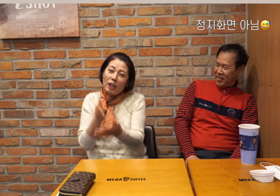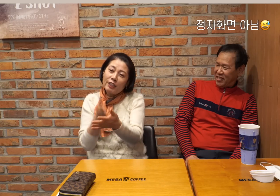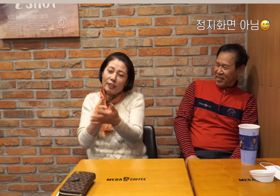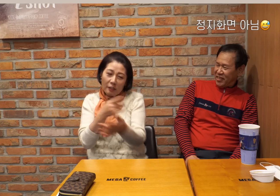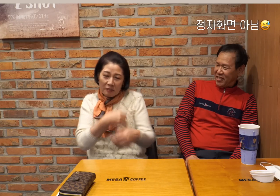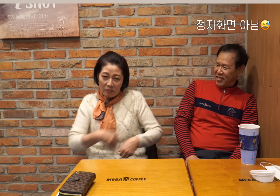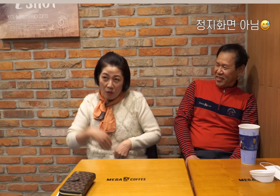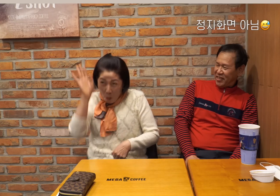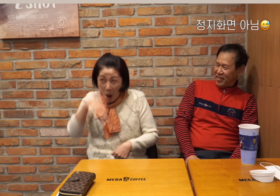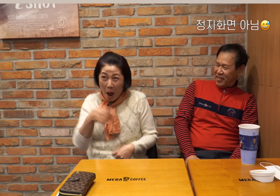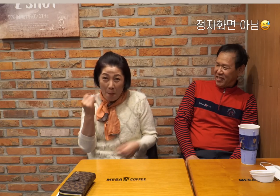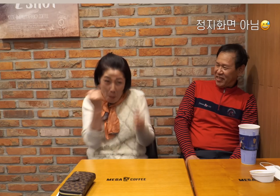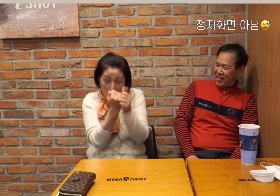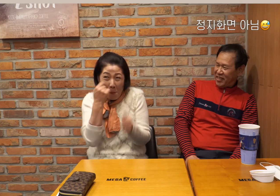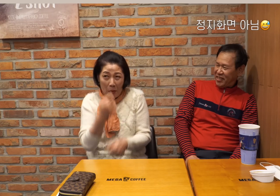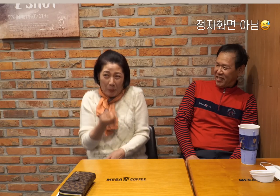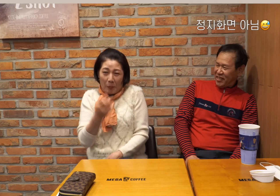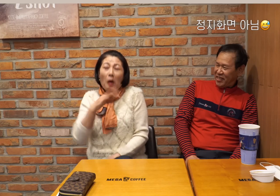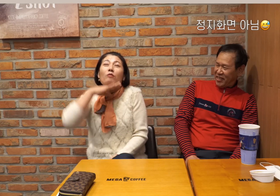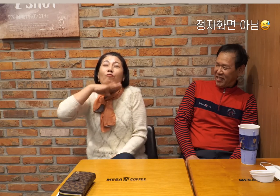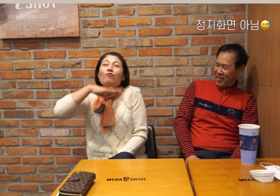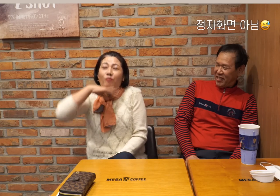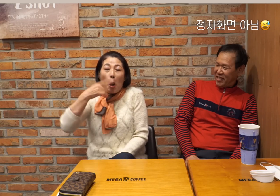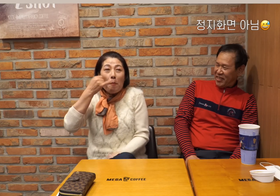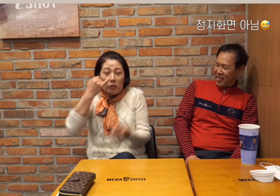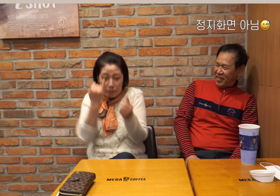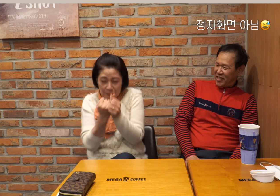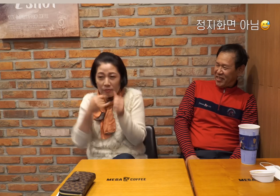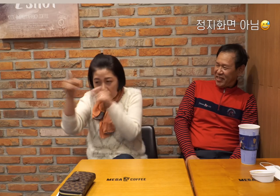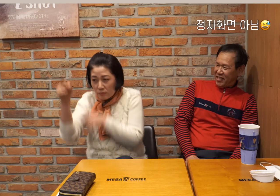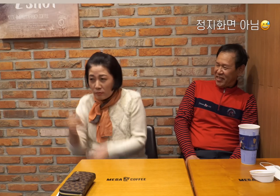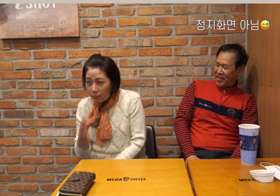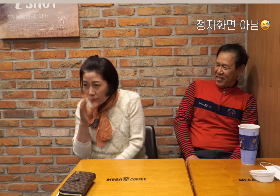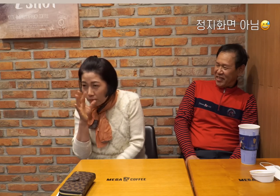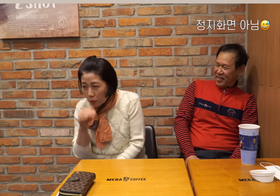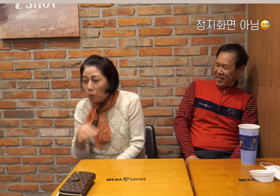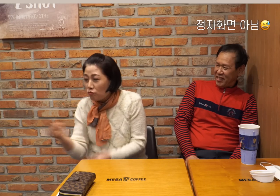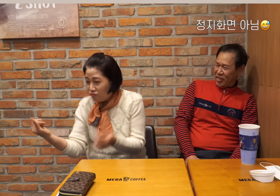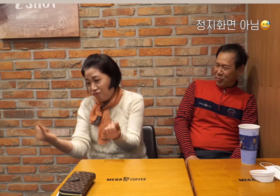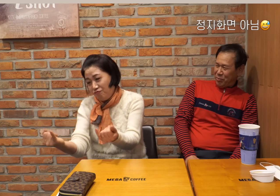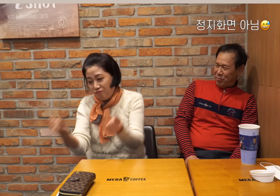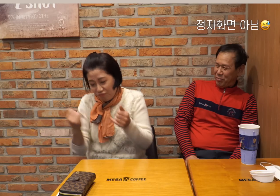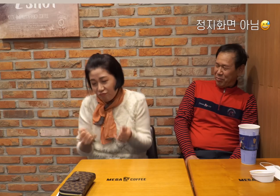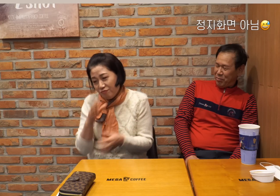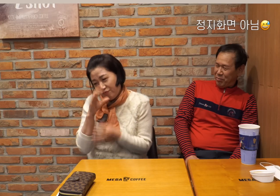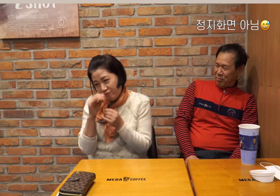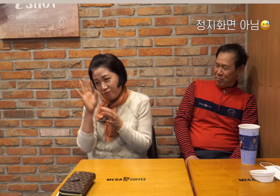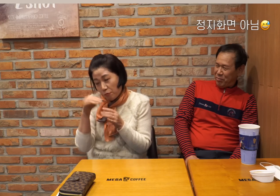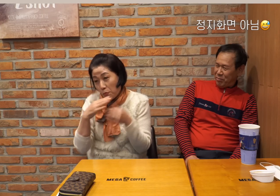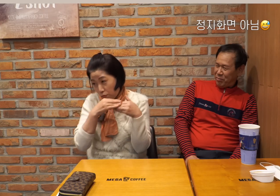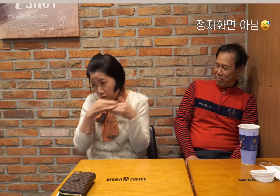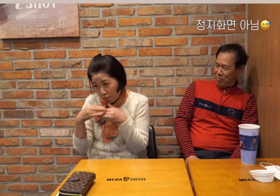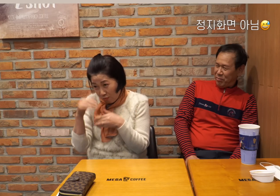but there was talk that we should get married soon. I told him to wait because my mother doesn't know yet. I thought I would have to introduce mom